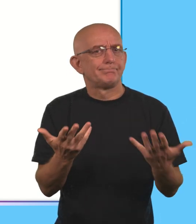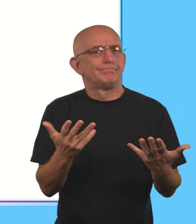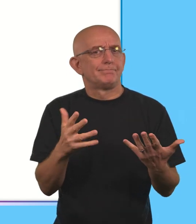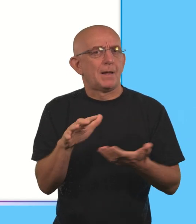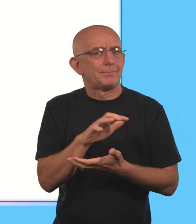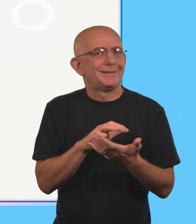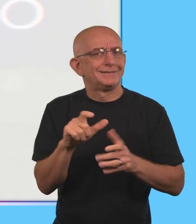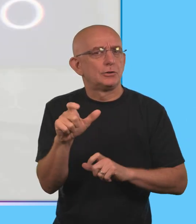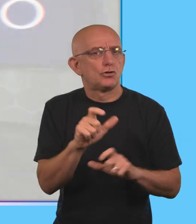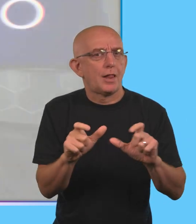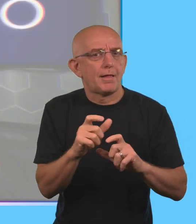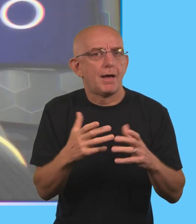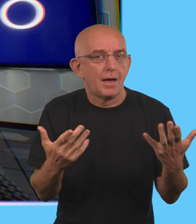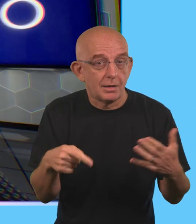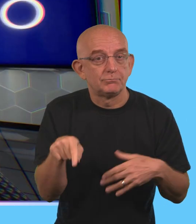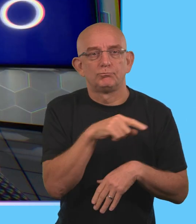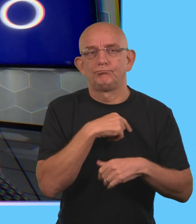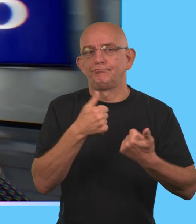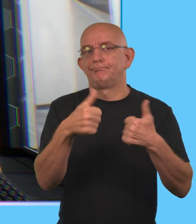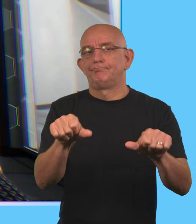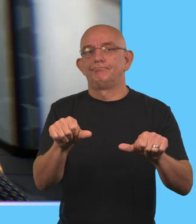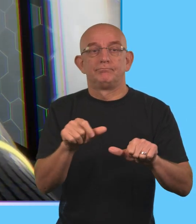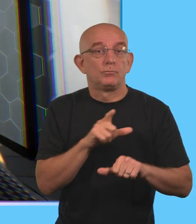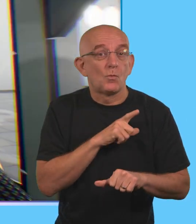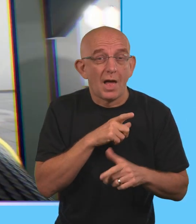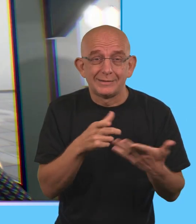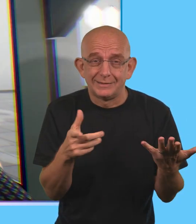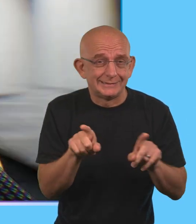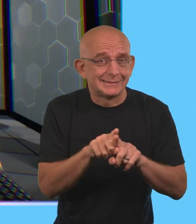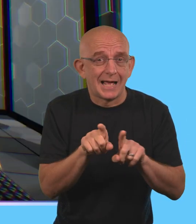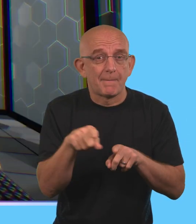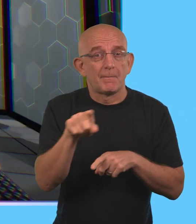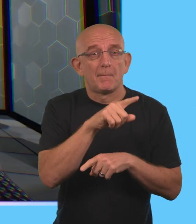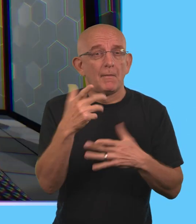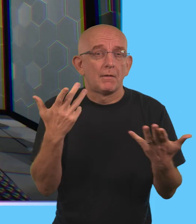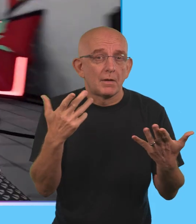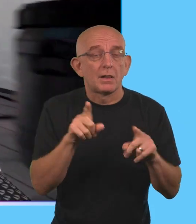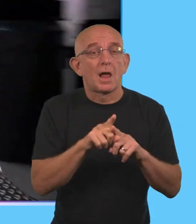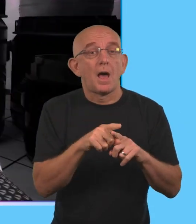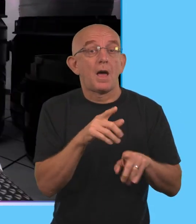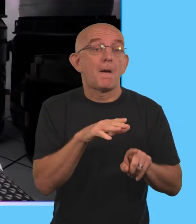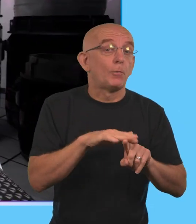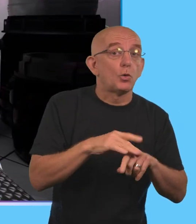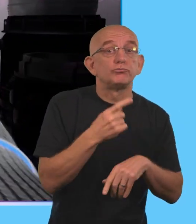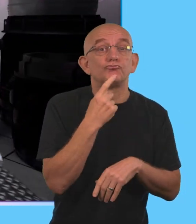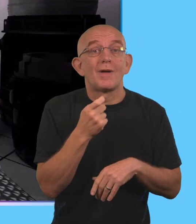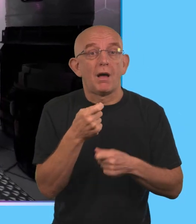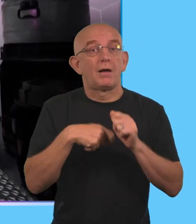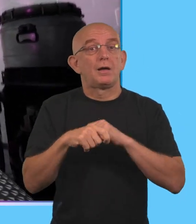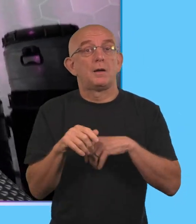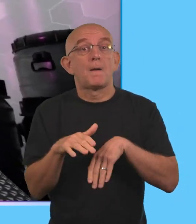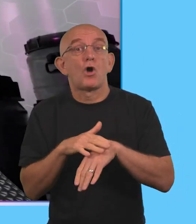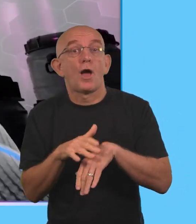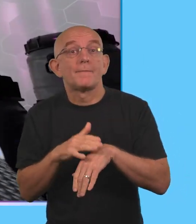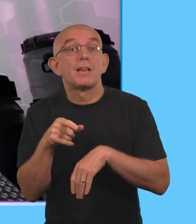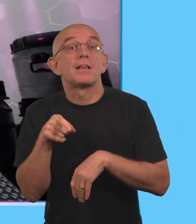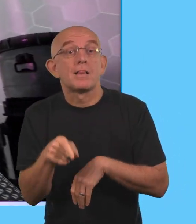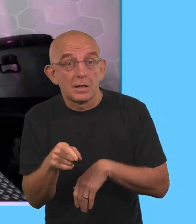And what about mixed colors? We've got that covered. Just like in traditional color theory, combining blue and red creates purple.